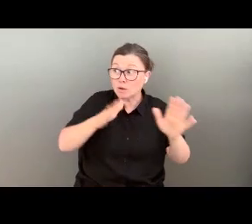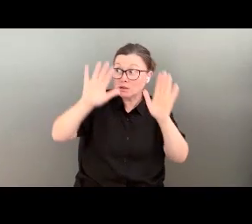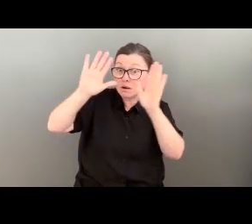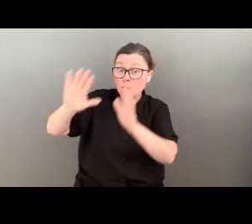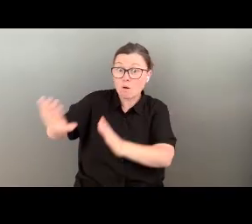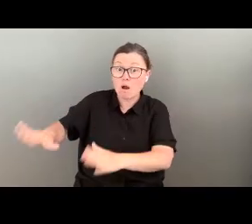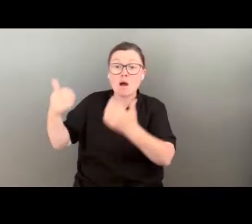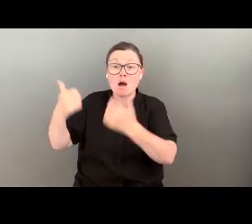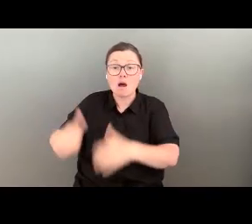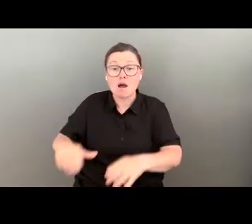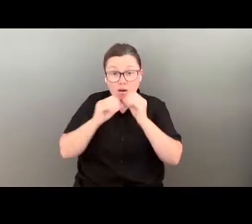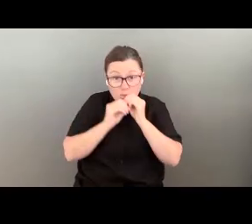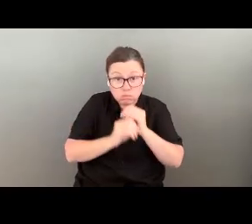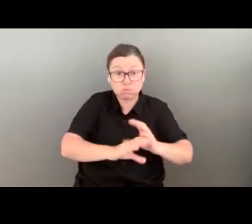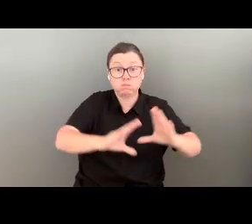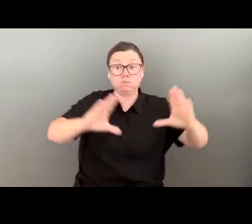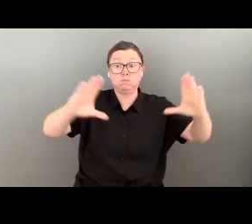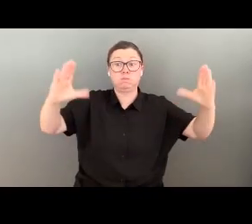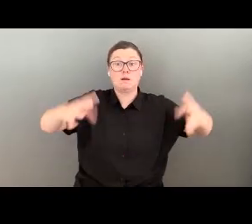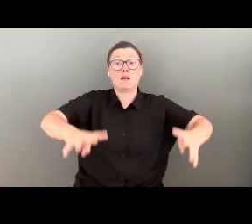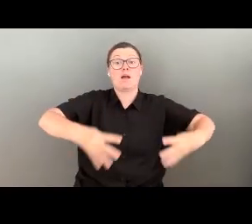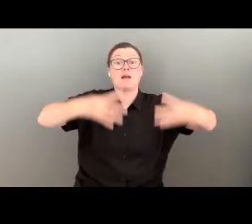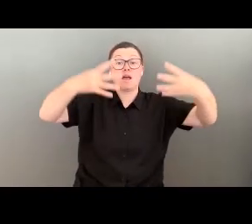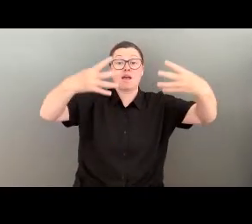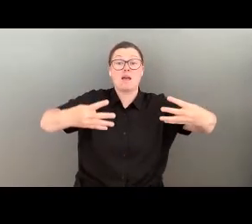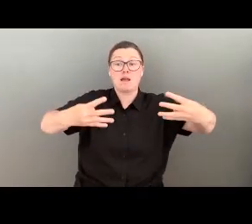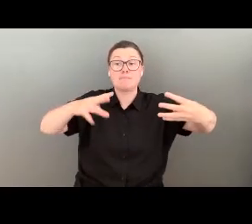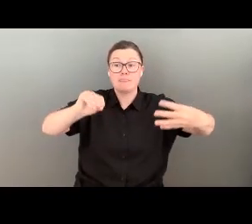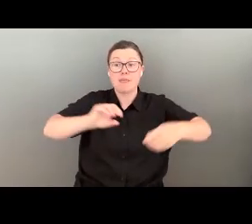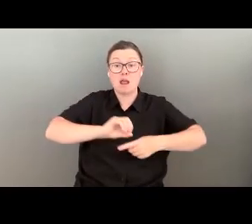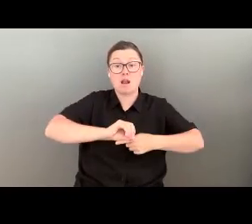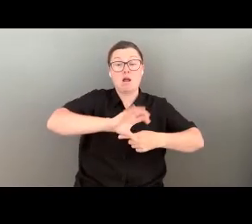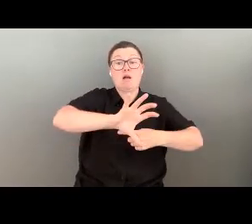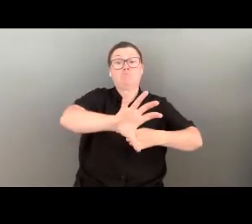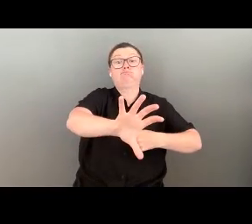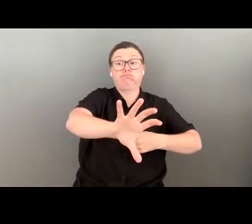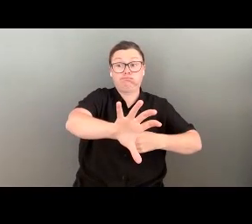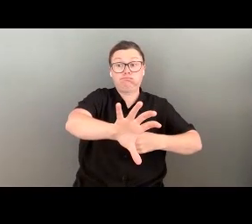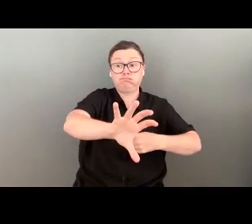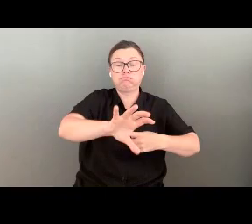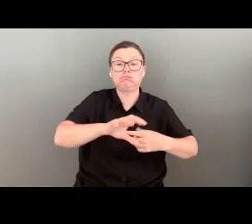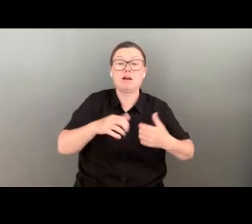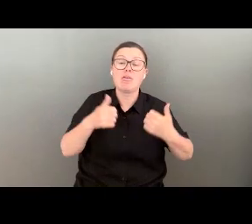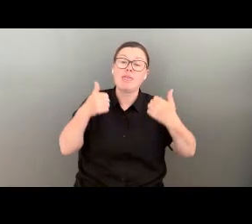and then had to return to the event a couple of hours later, after a quick nap to make sure I was all up and running for the day.